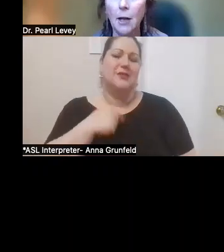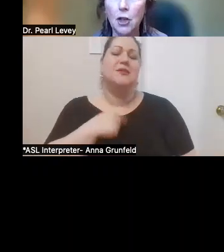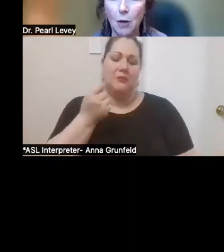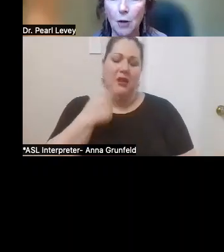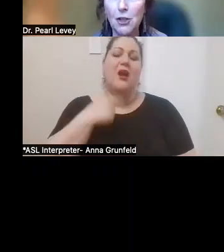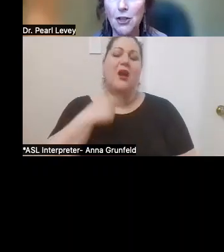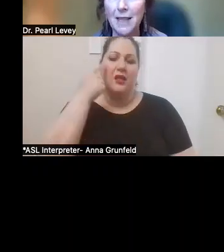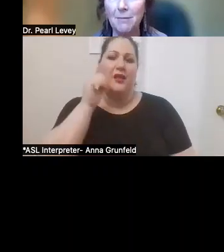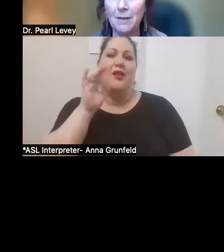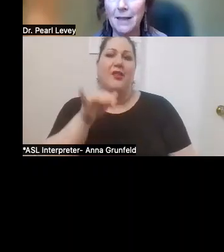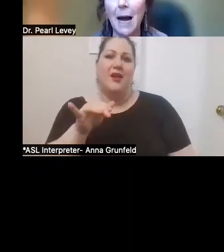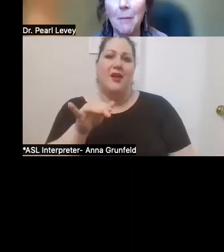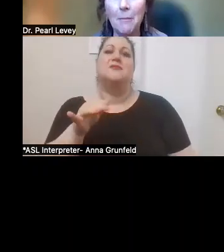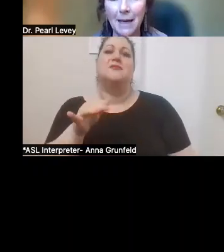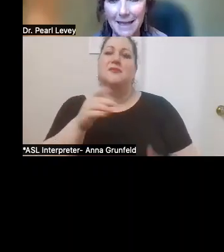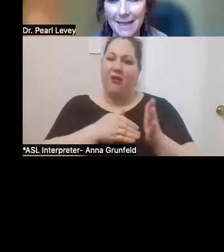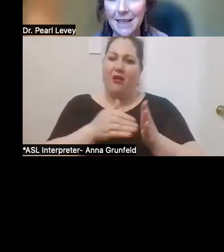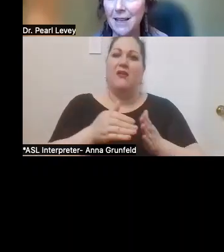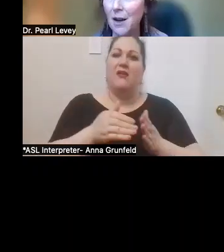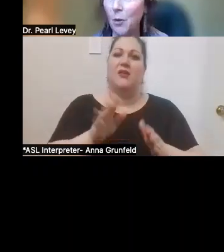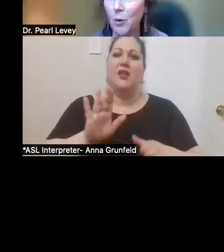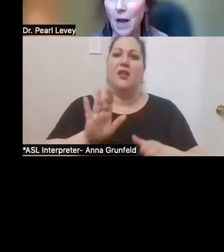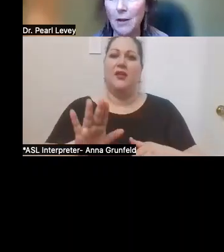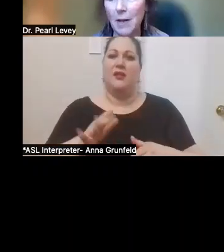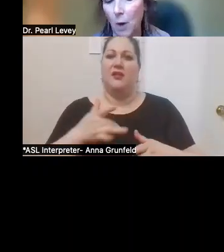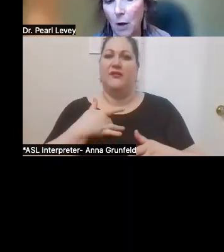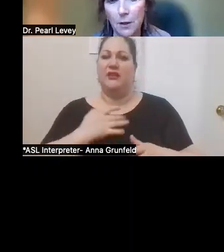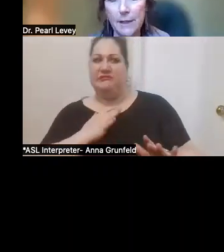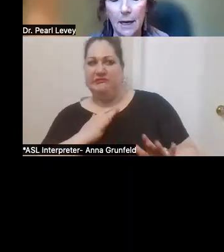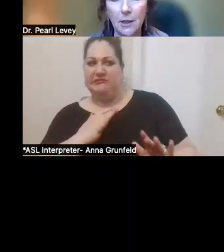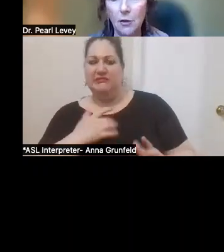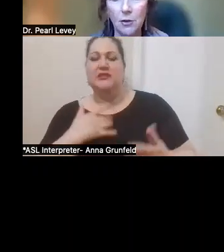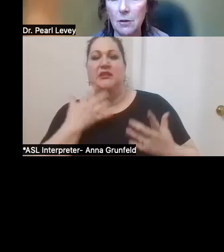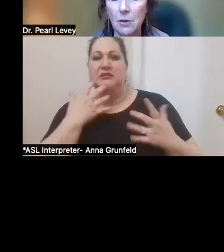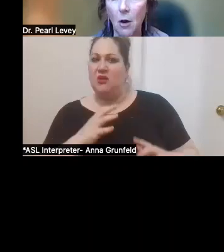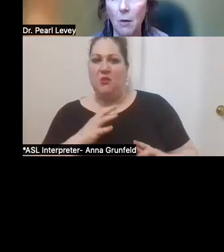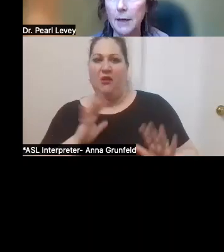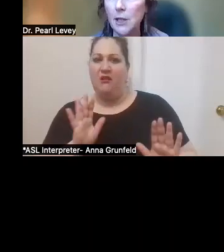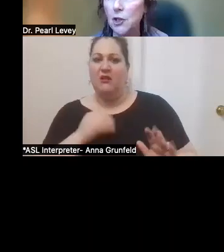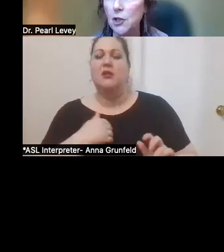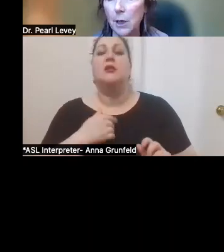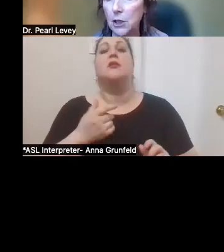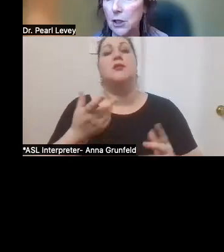our job just to let them come at least and often say like no, no obligation to register,